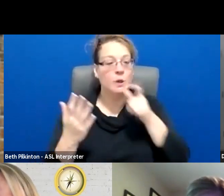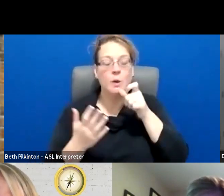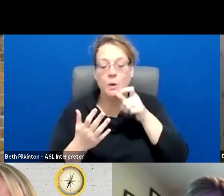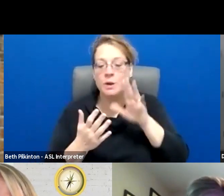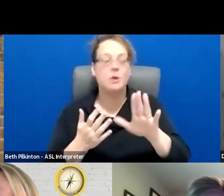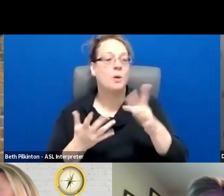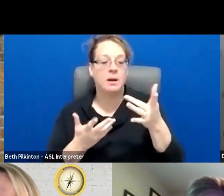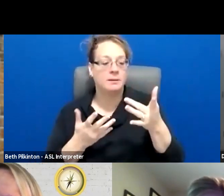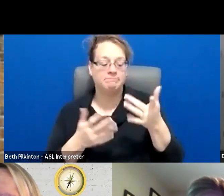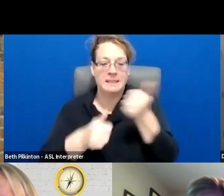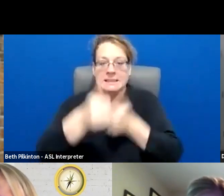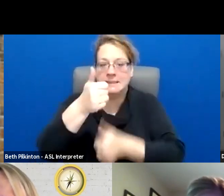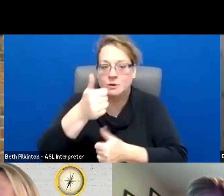And who is your audience.